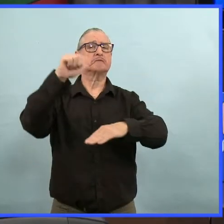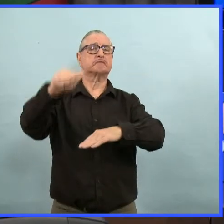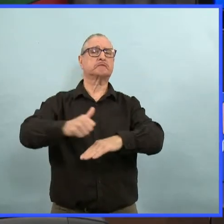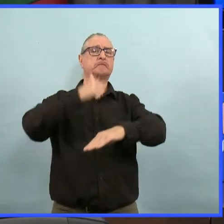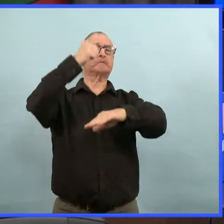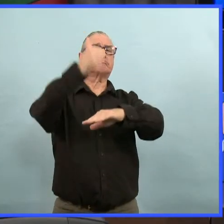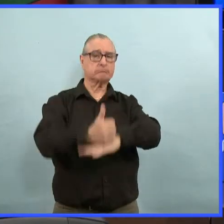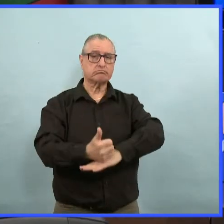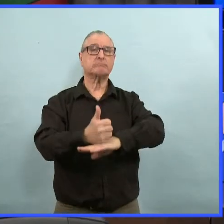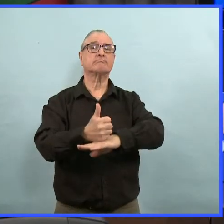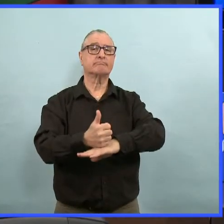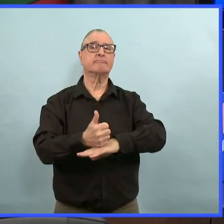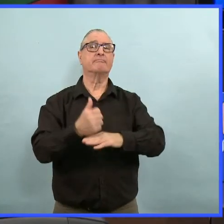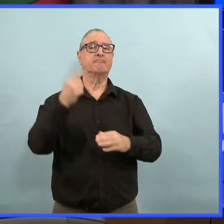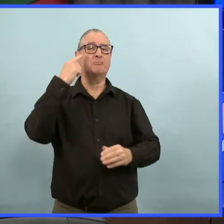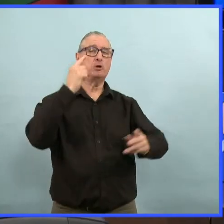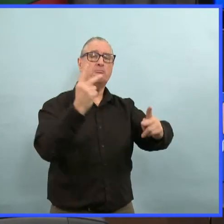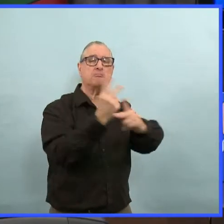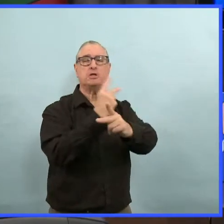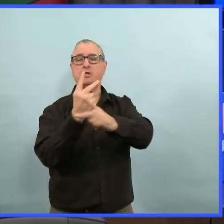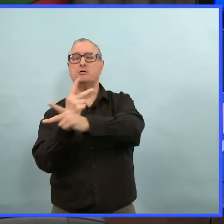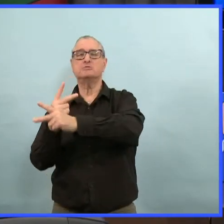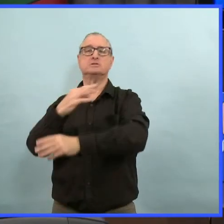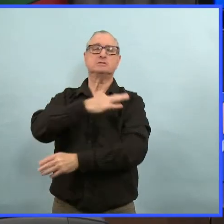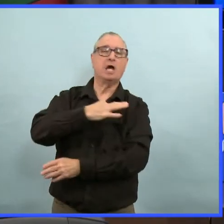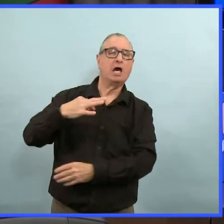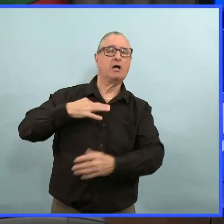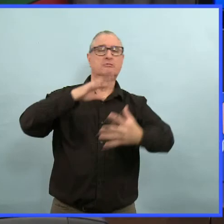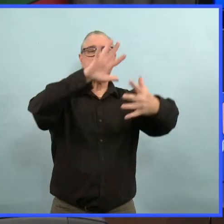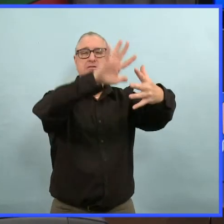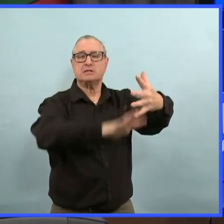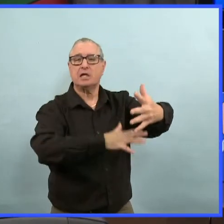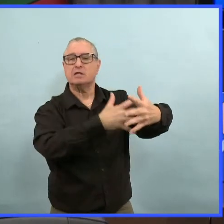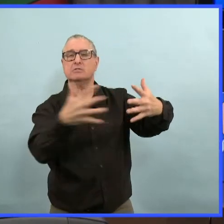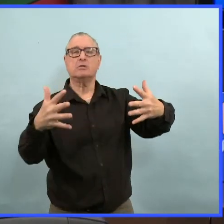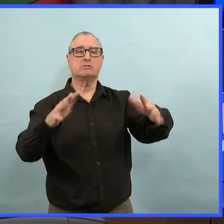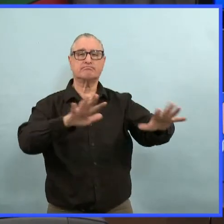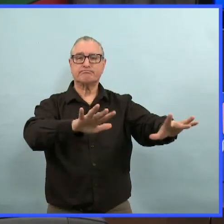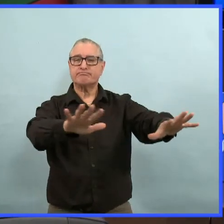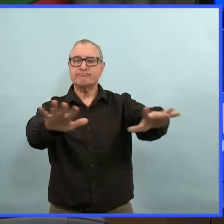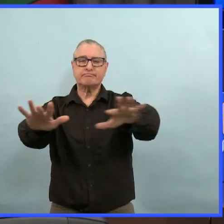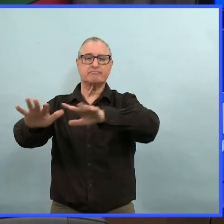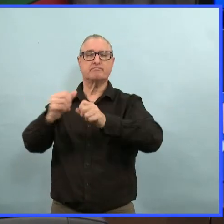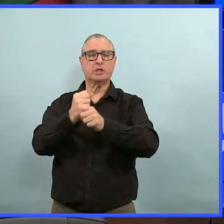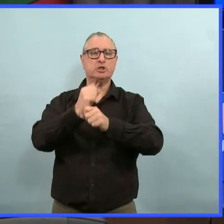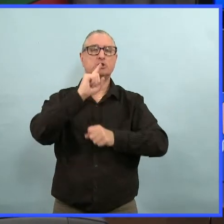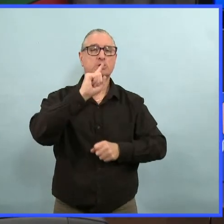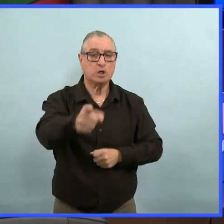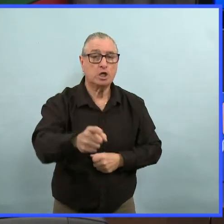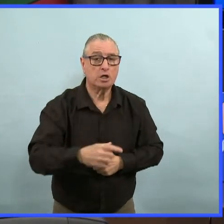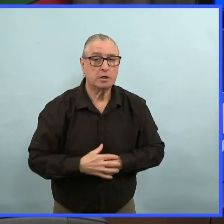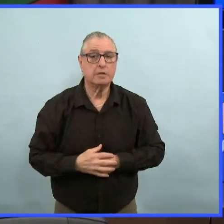dovetail with that um we've also got a plan for restoring community and continuing care services